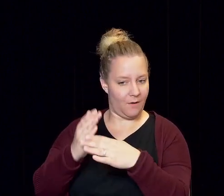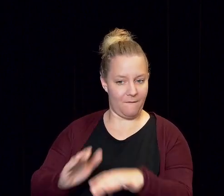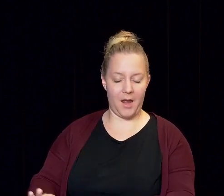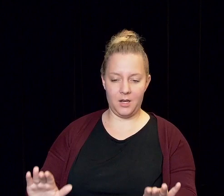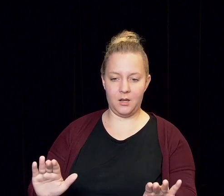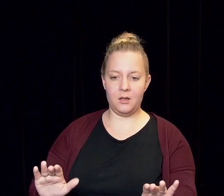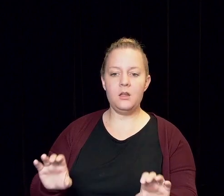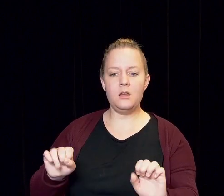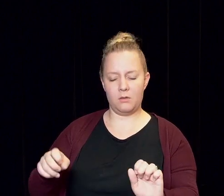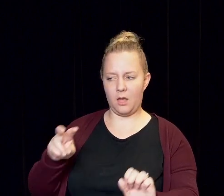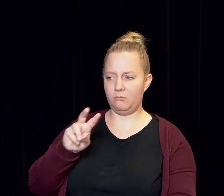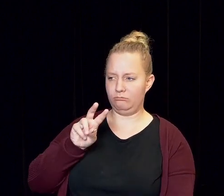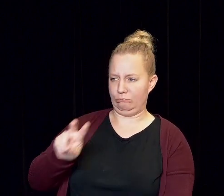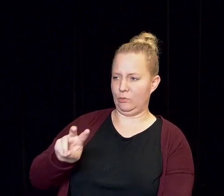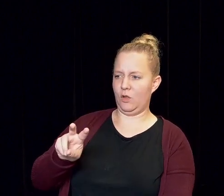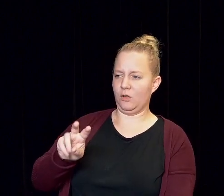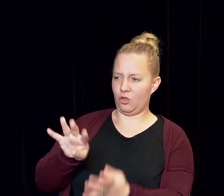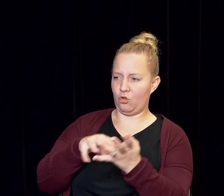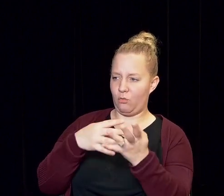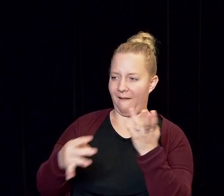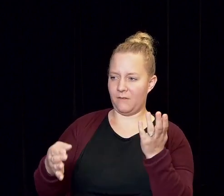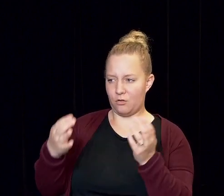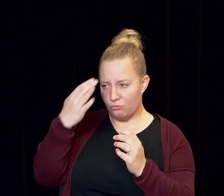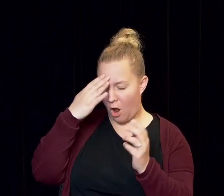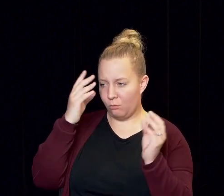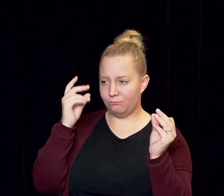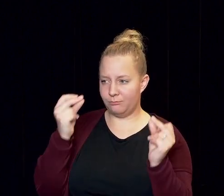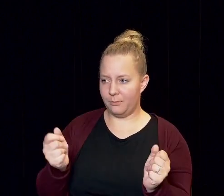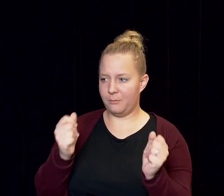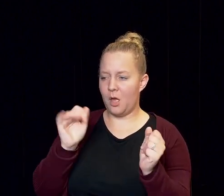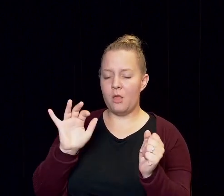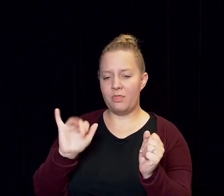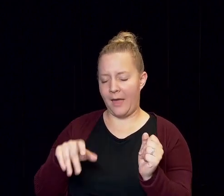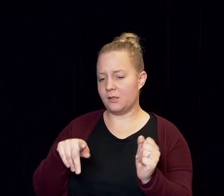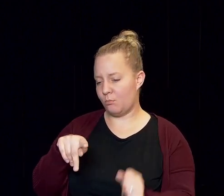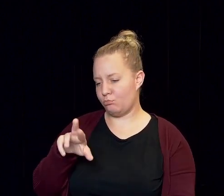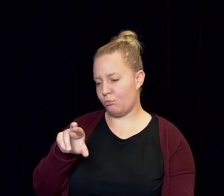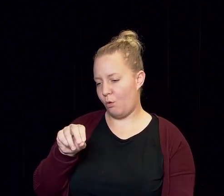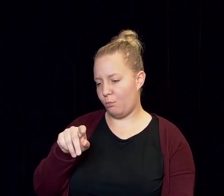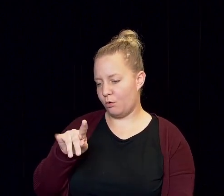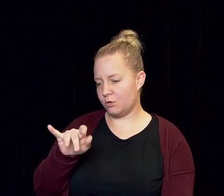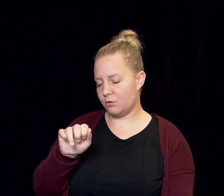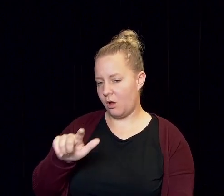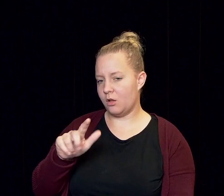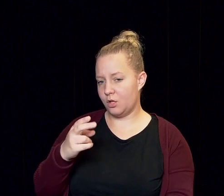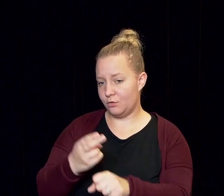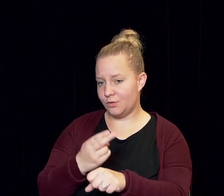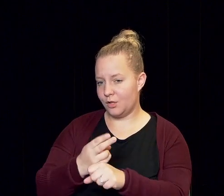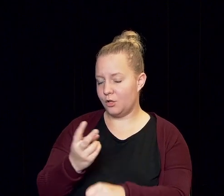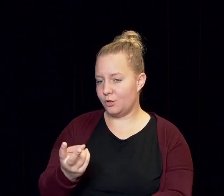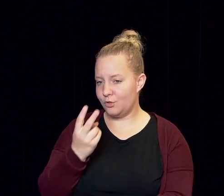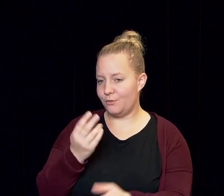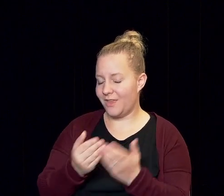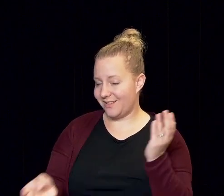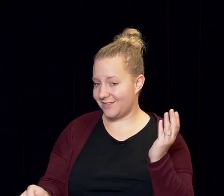you can look at the graph and know that it is proportional by looking at two things.